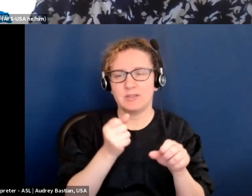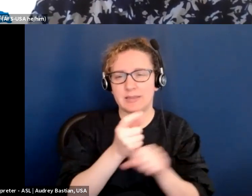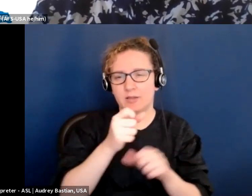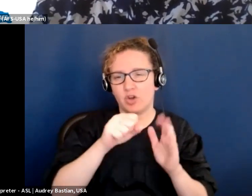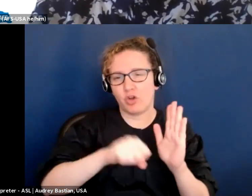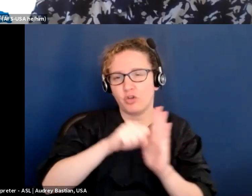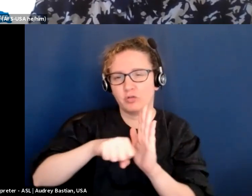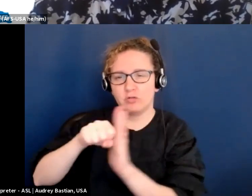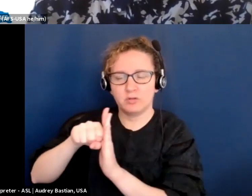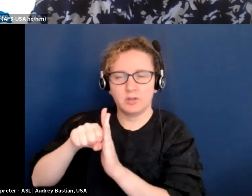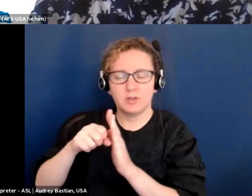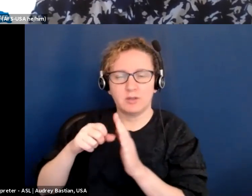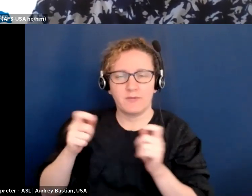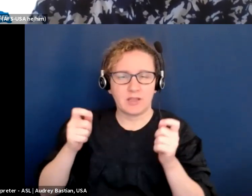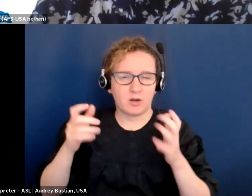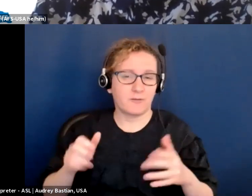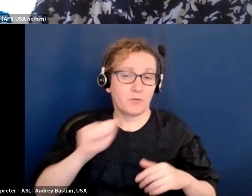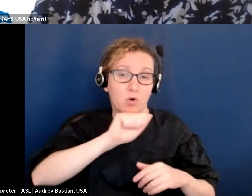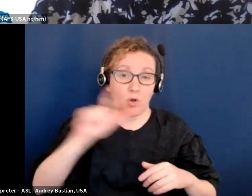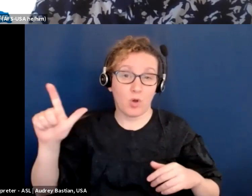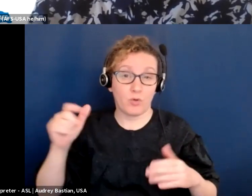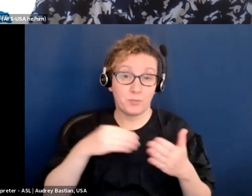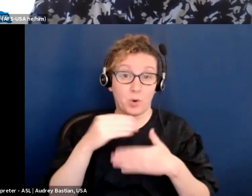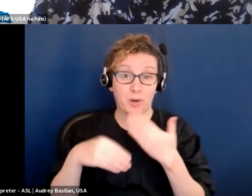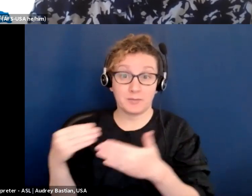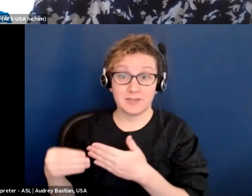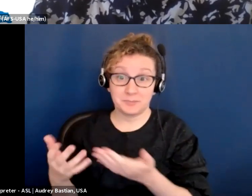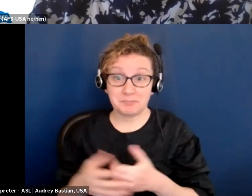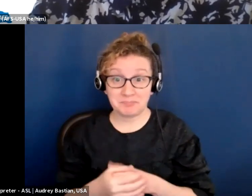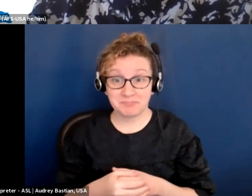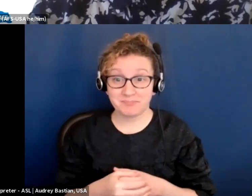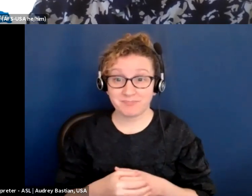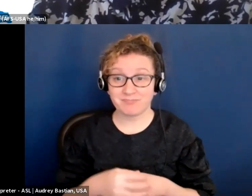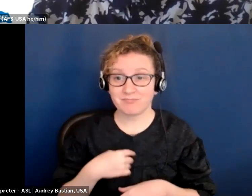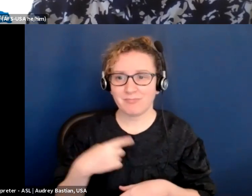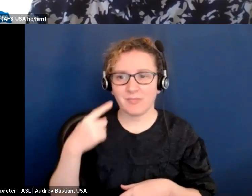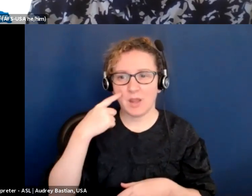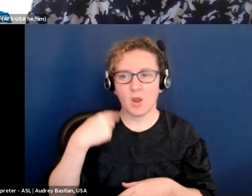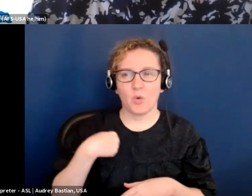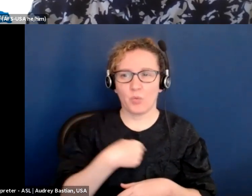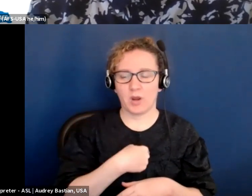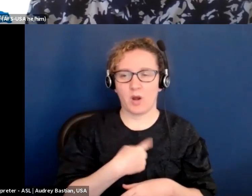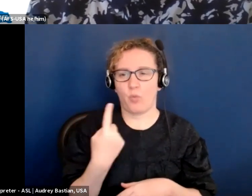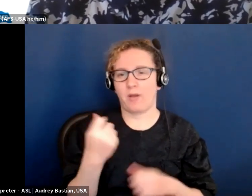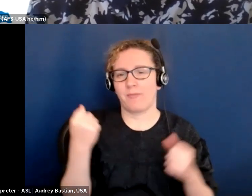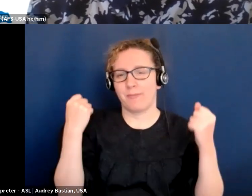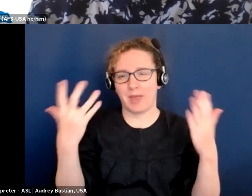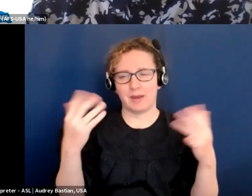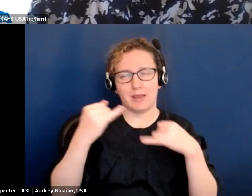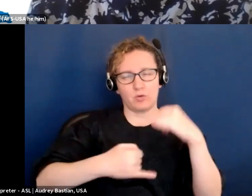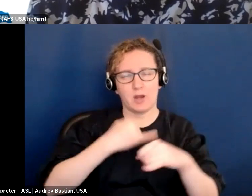for all of our programs. I think that we are one of many international organizations or